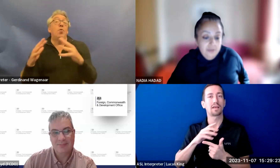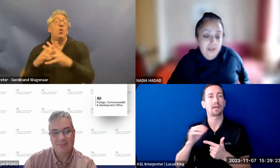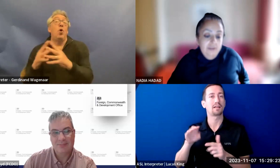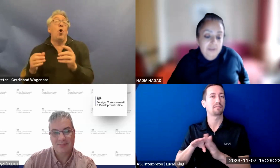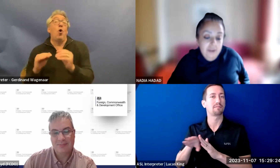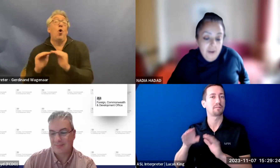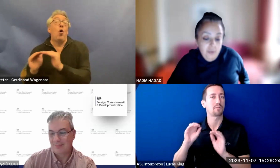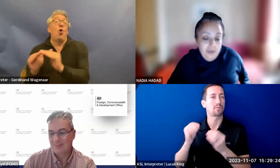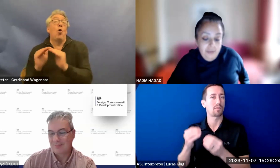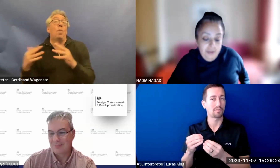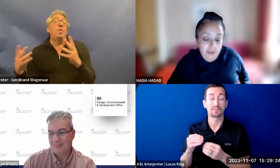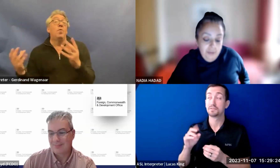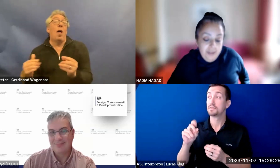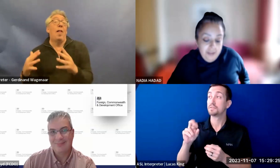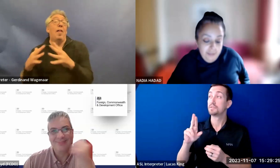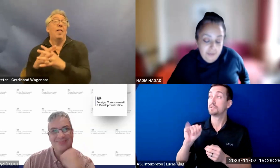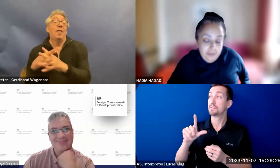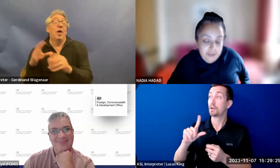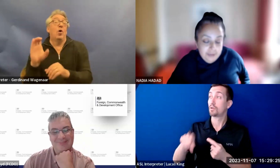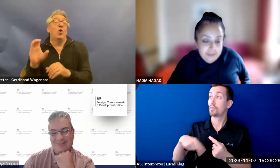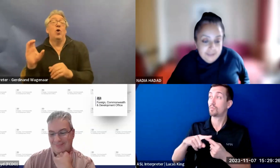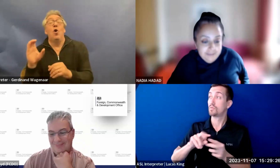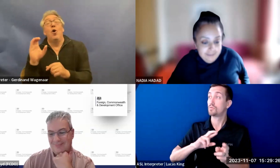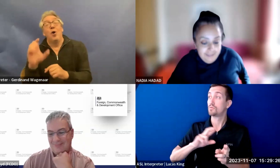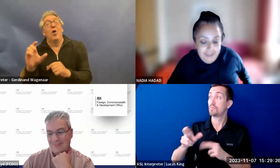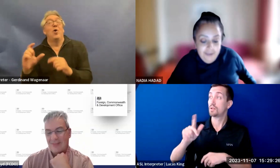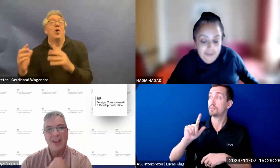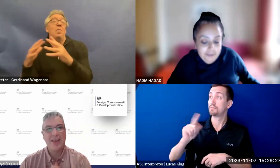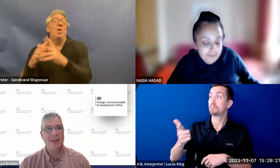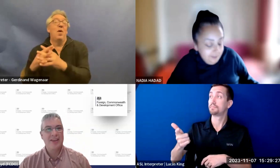Daryl, whenever you are ready, the floor is yours. Thank you.